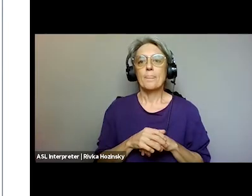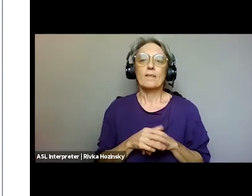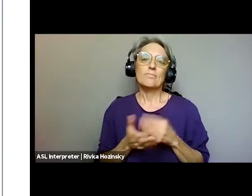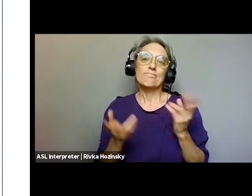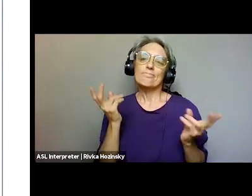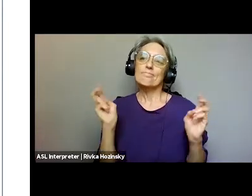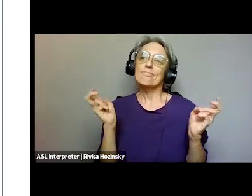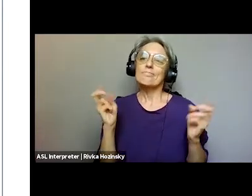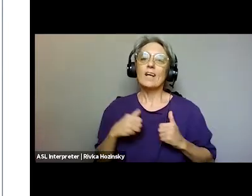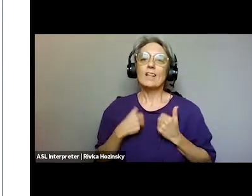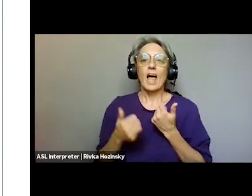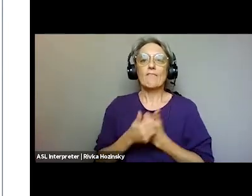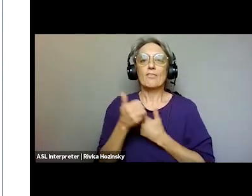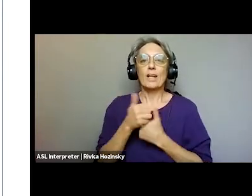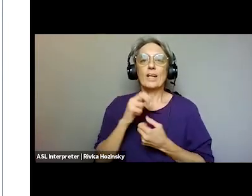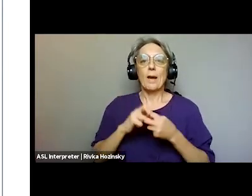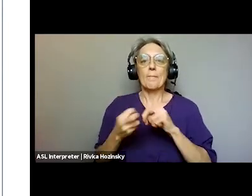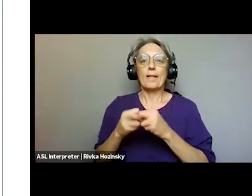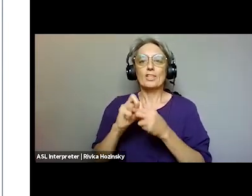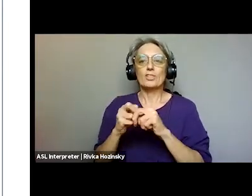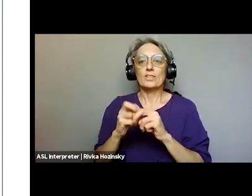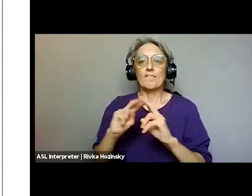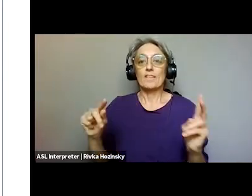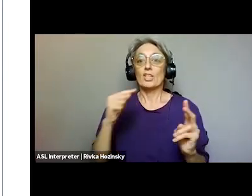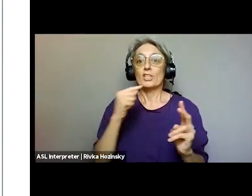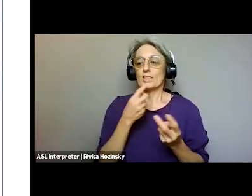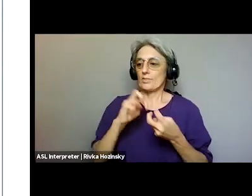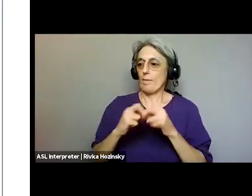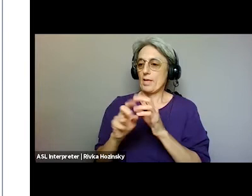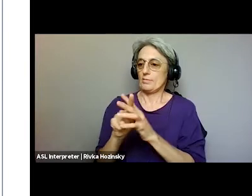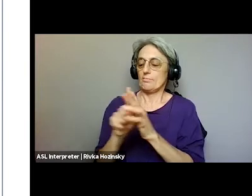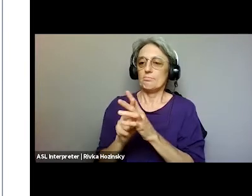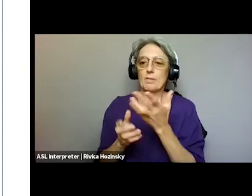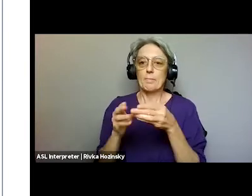complications or extremely serious complications that have a real impact on the individual both